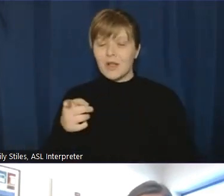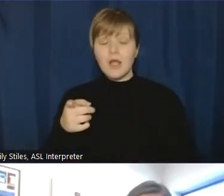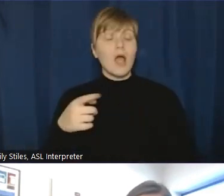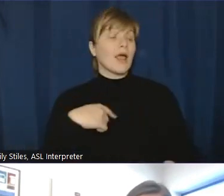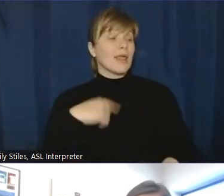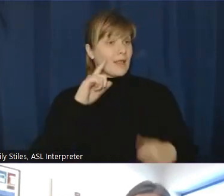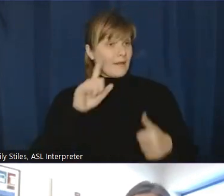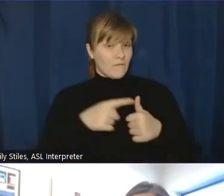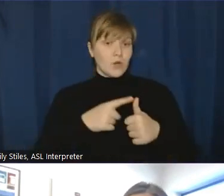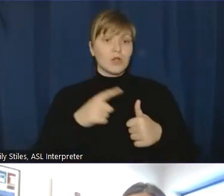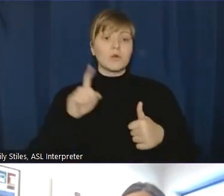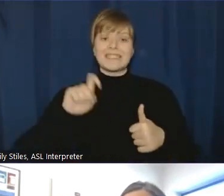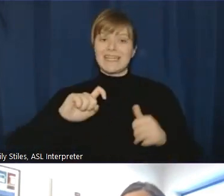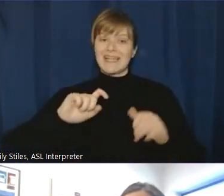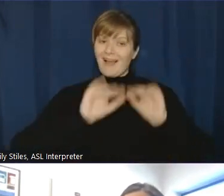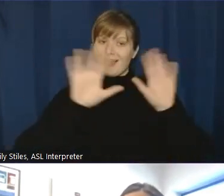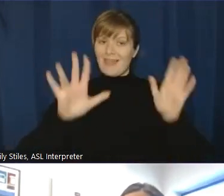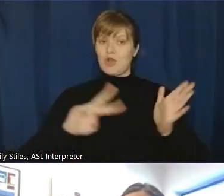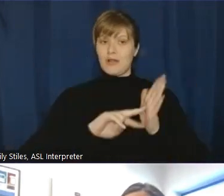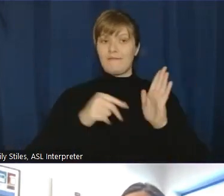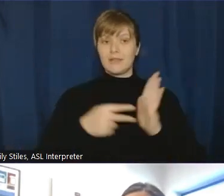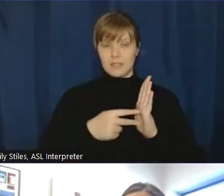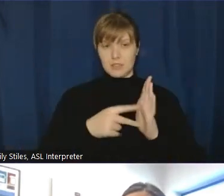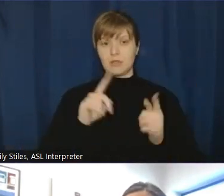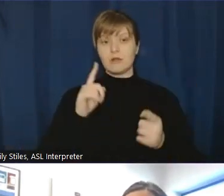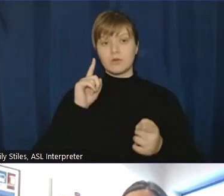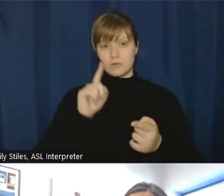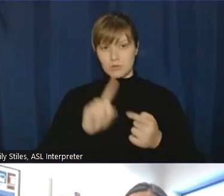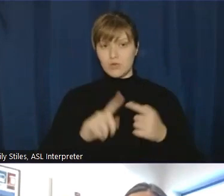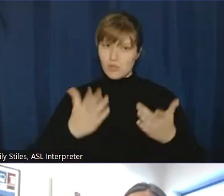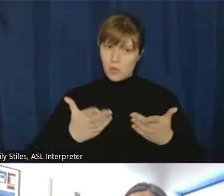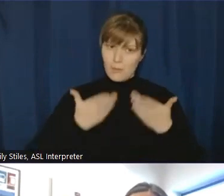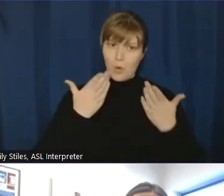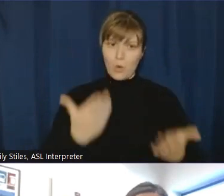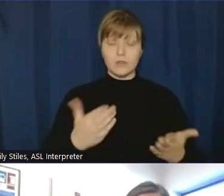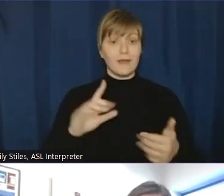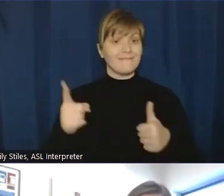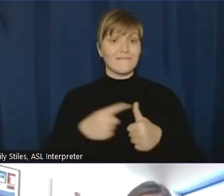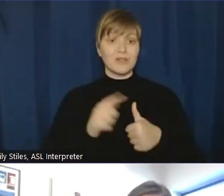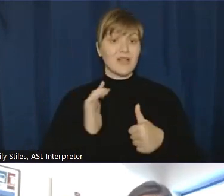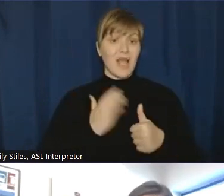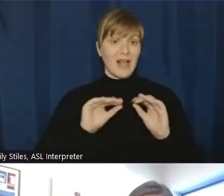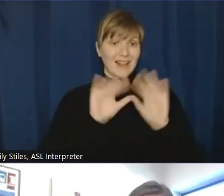what we were proposing. In our case, we knew we wanted to reestablish passenger service.